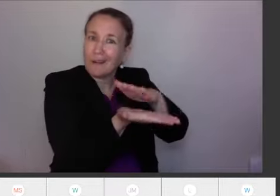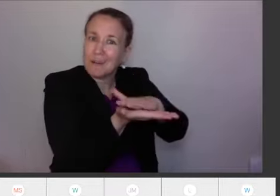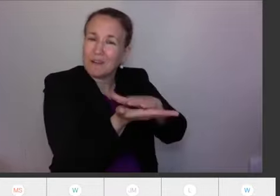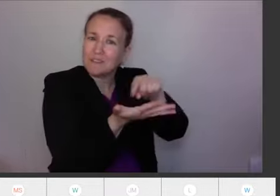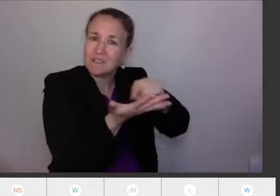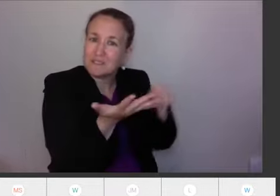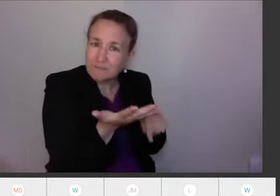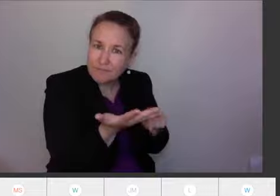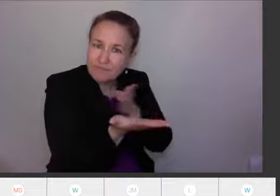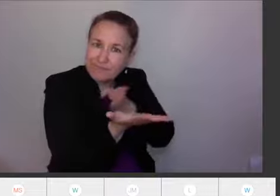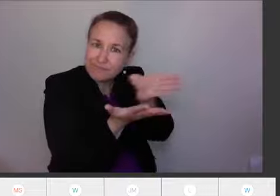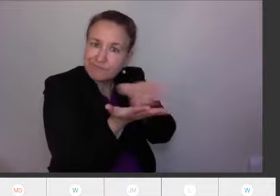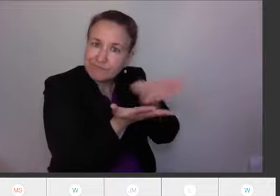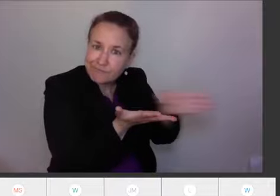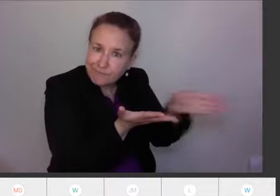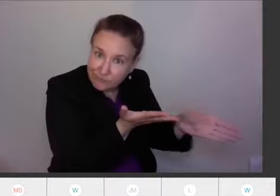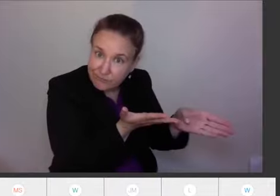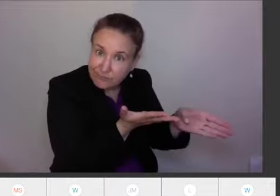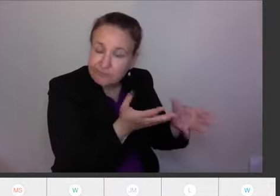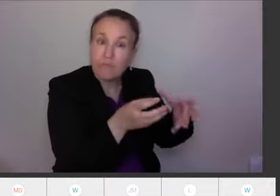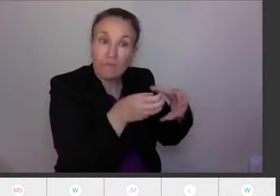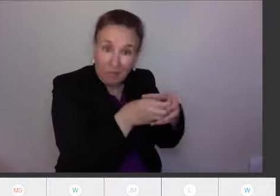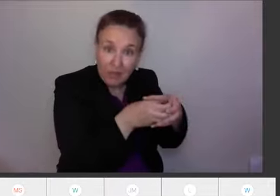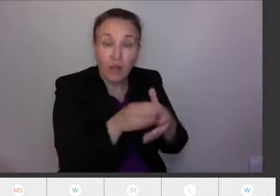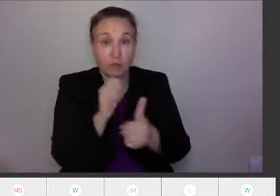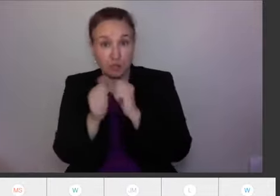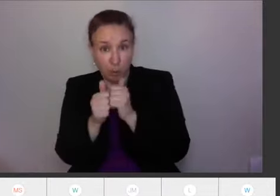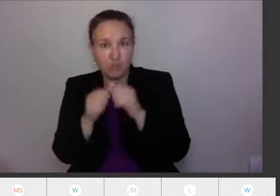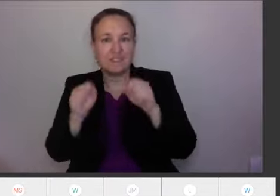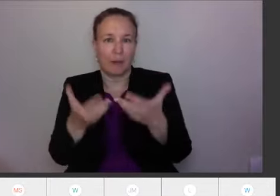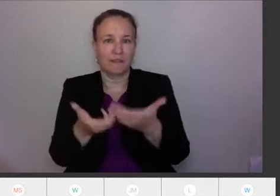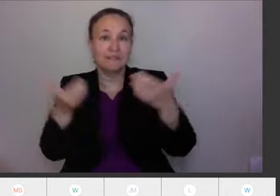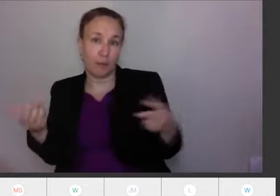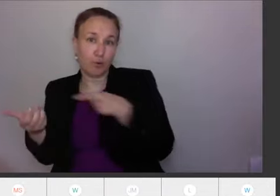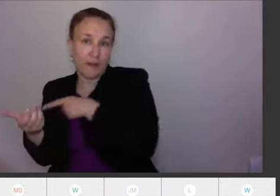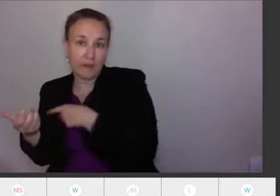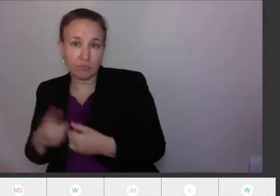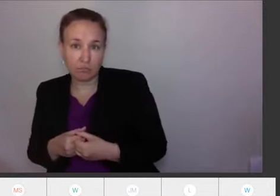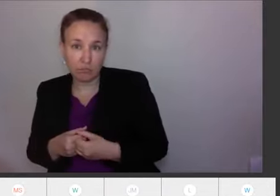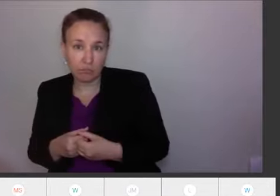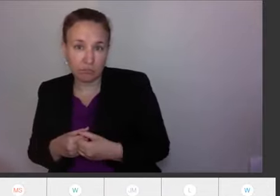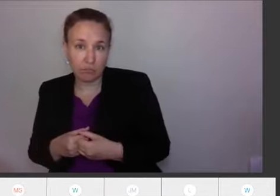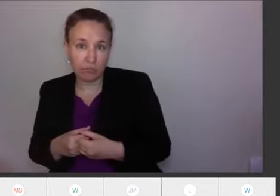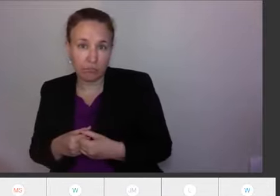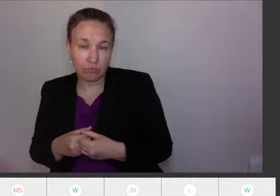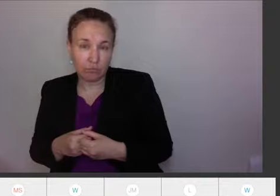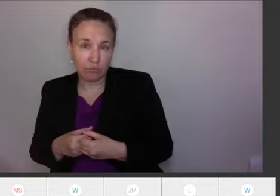and make a separate decision about sports so i don't i don't see those two as as intertwined